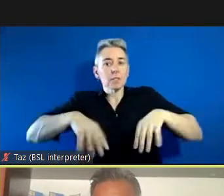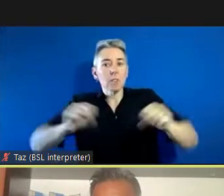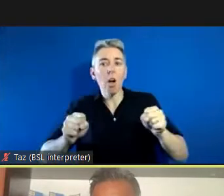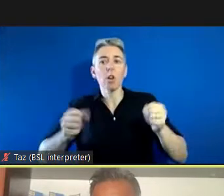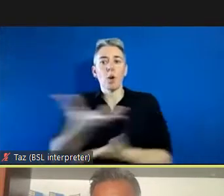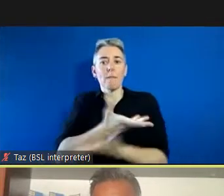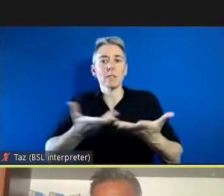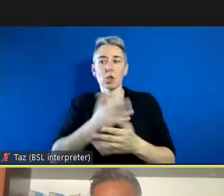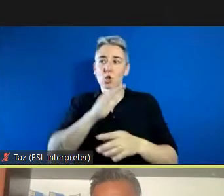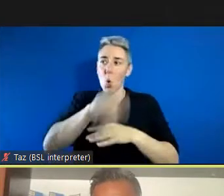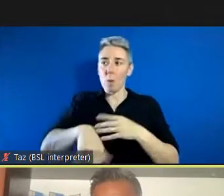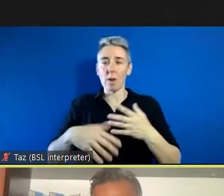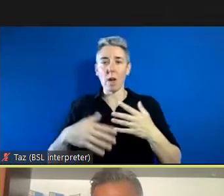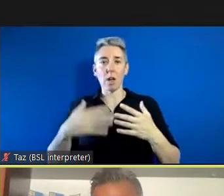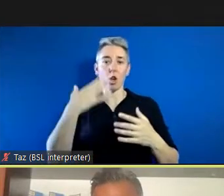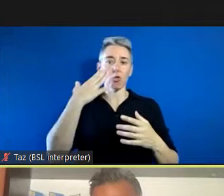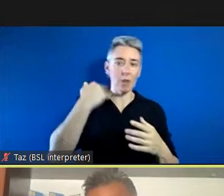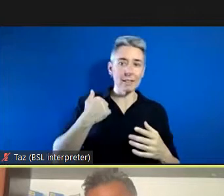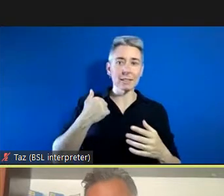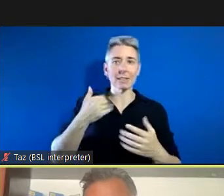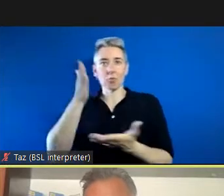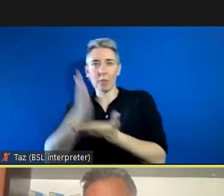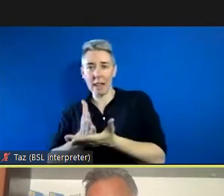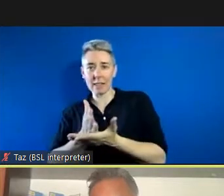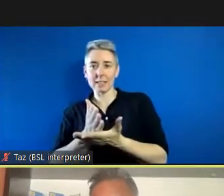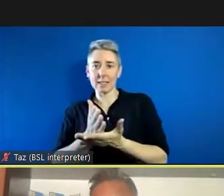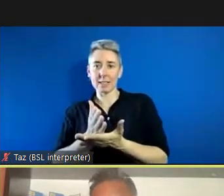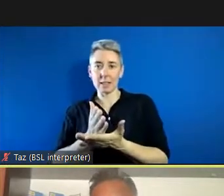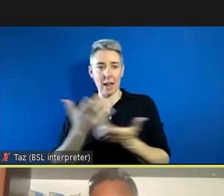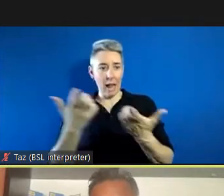the intersection over race and realities, and we're calling that that neurodiversity